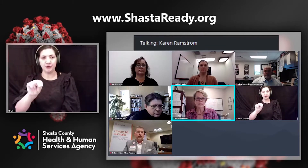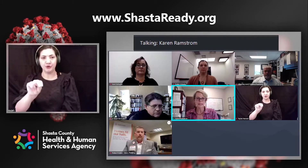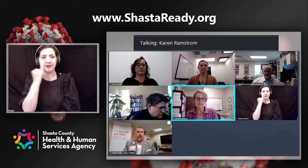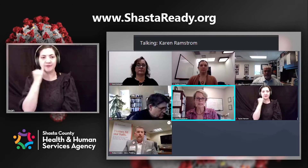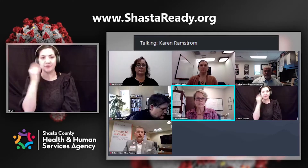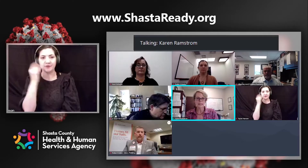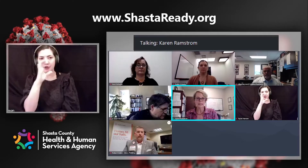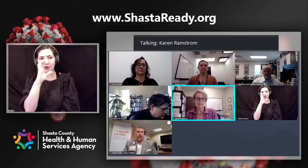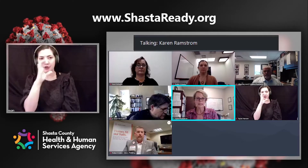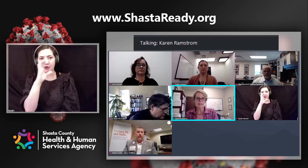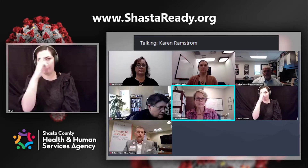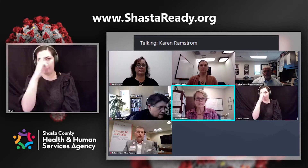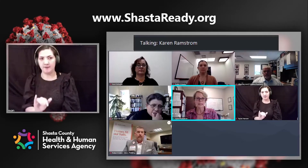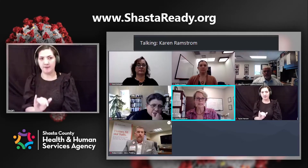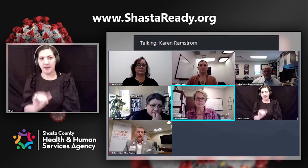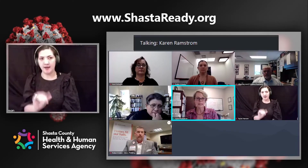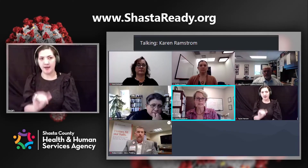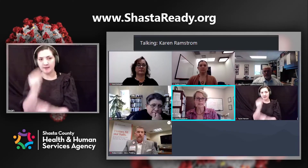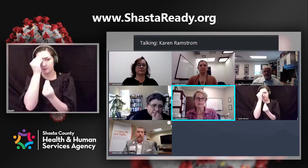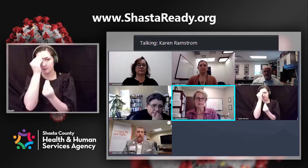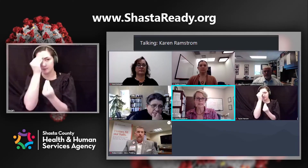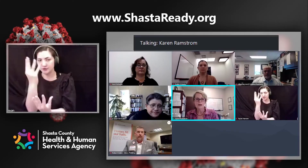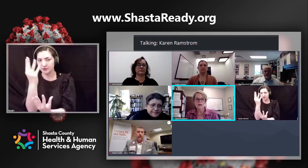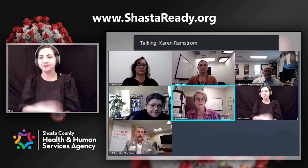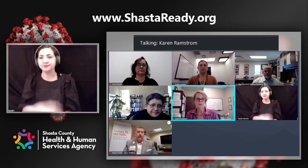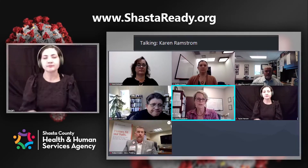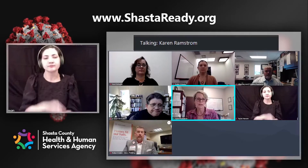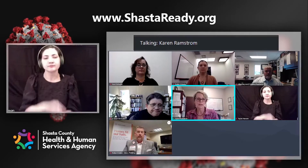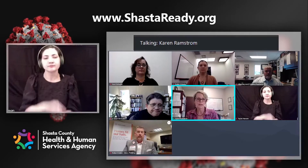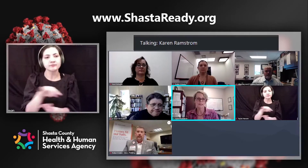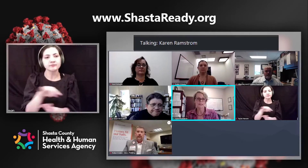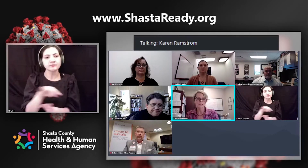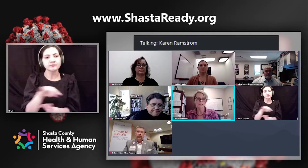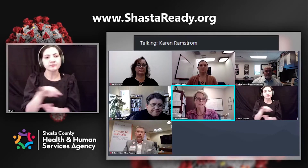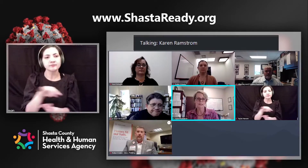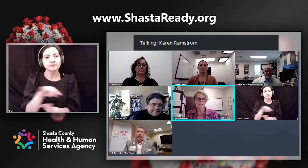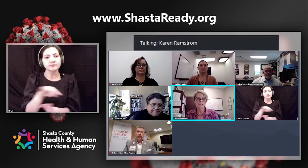interest in vaccinations has plateaued. Shasta County is among the counties with the lowest